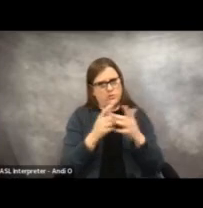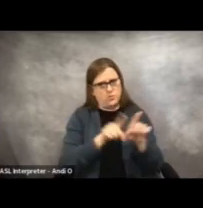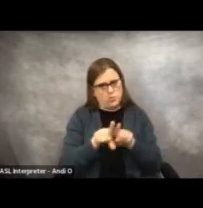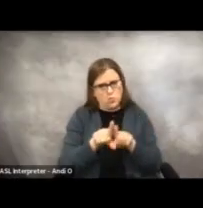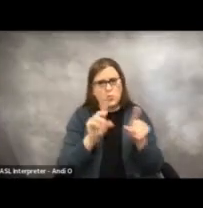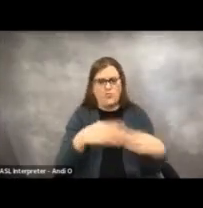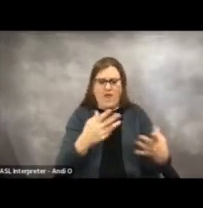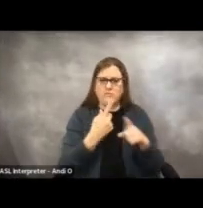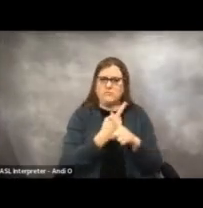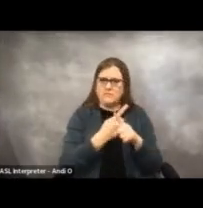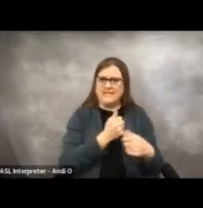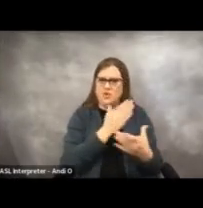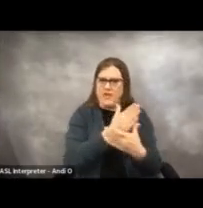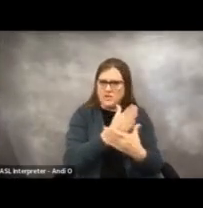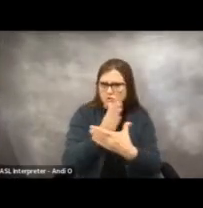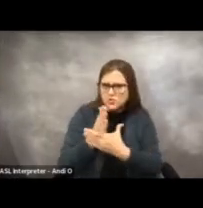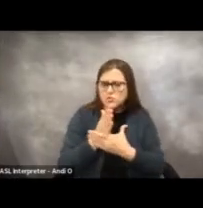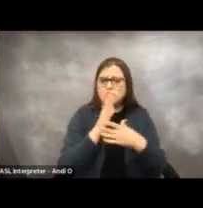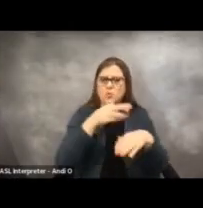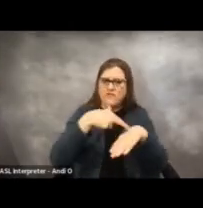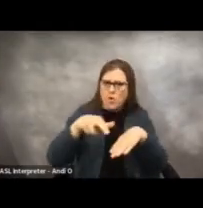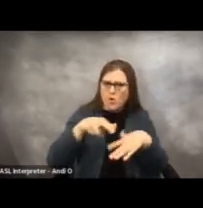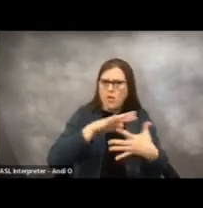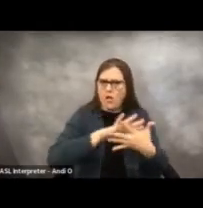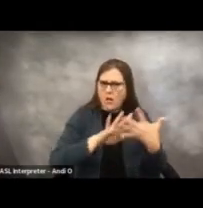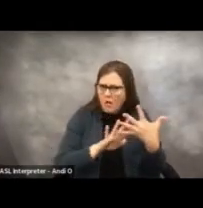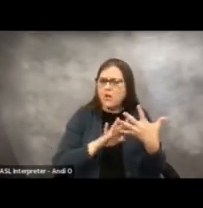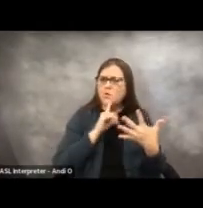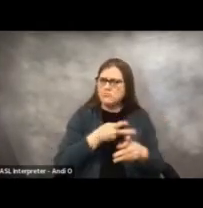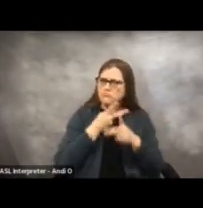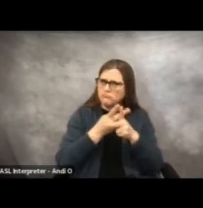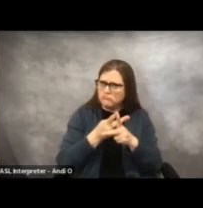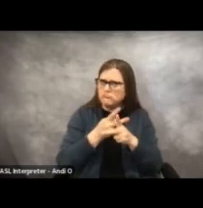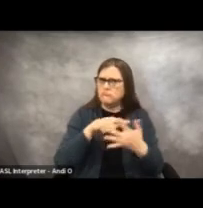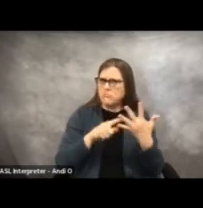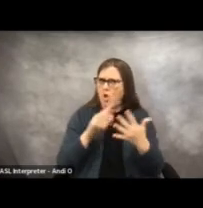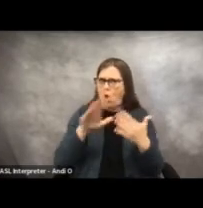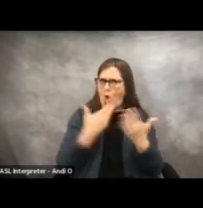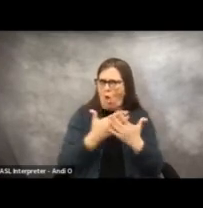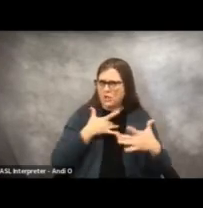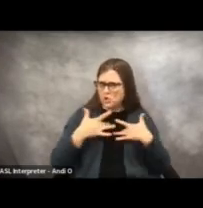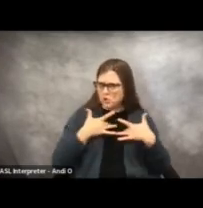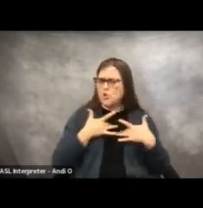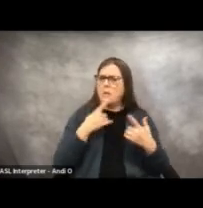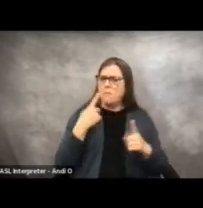referrals can be recommended for those concerns, as well as the brain injury itself. So these